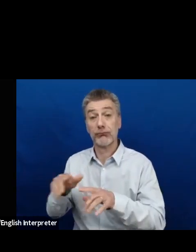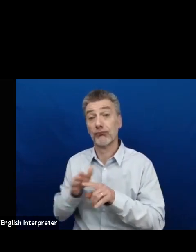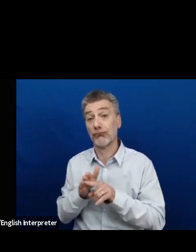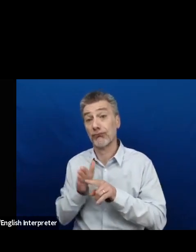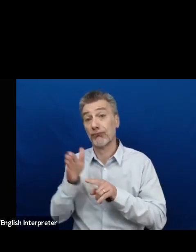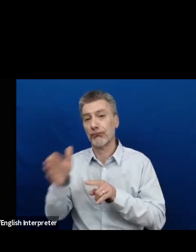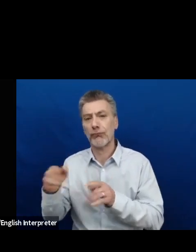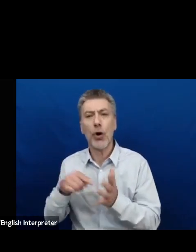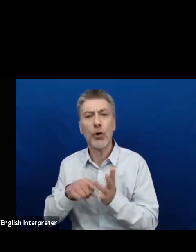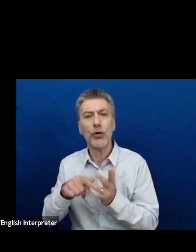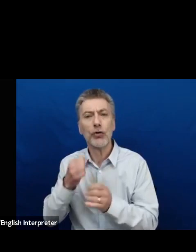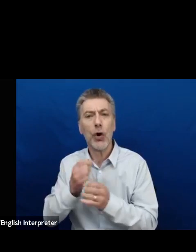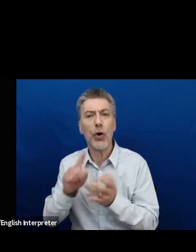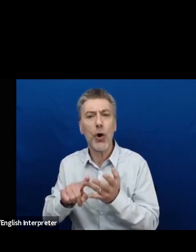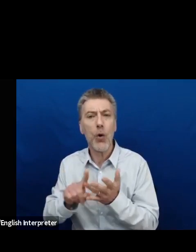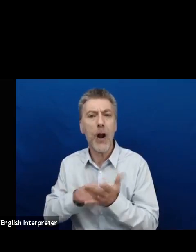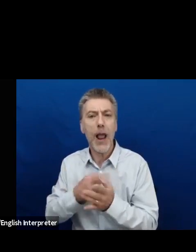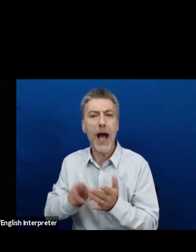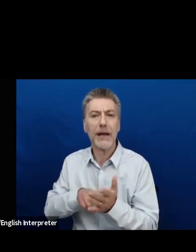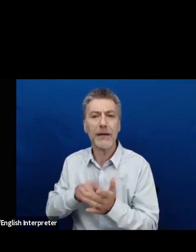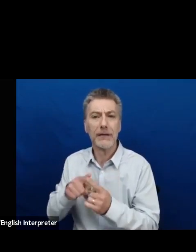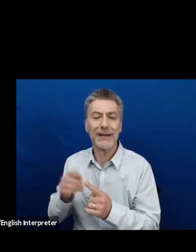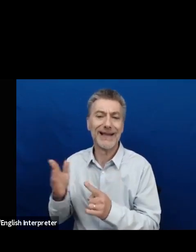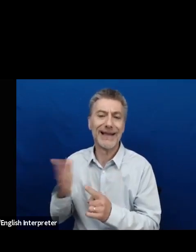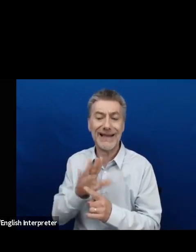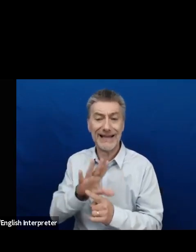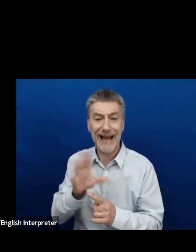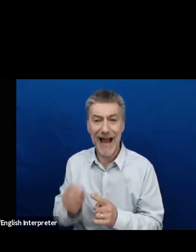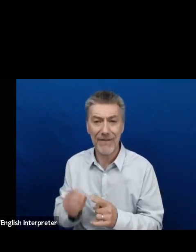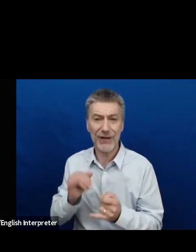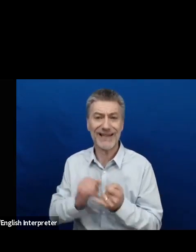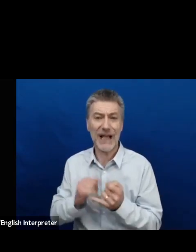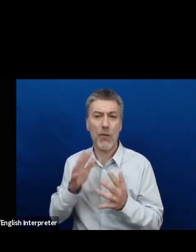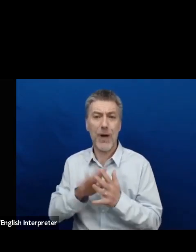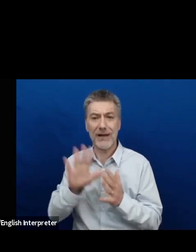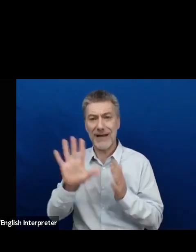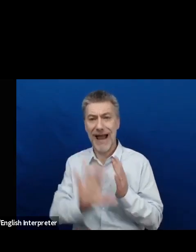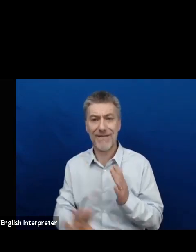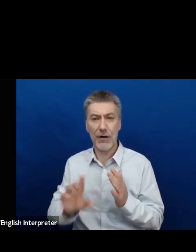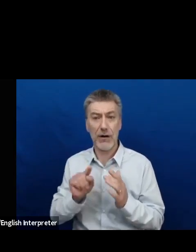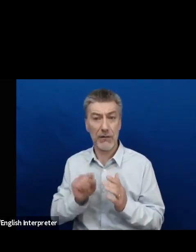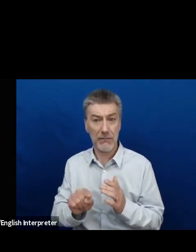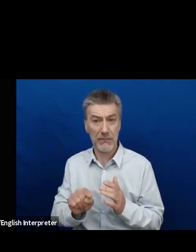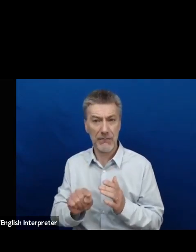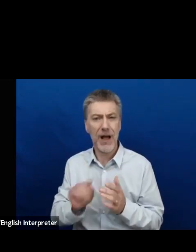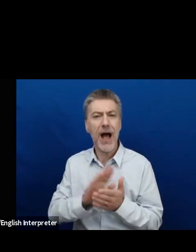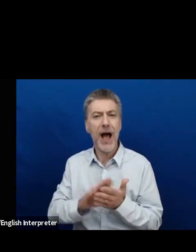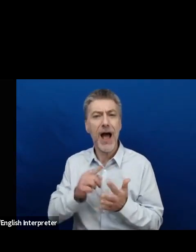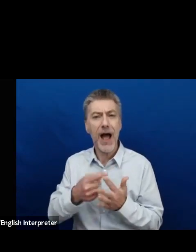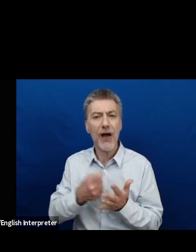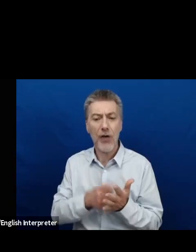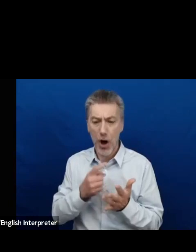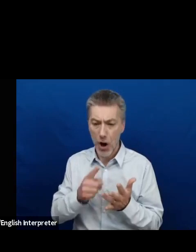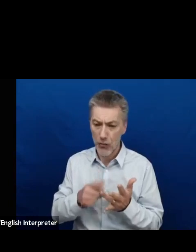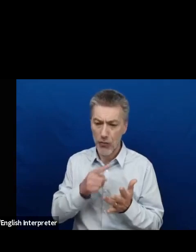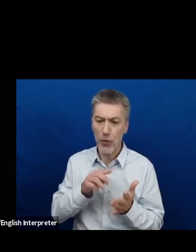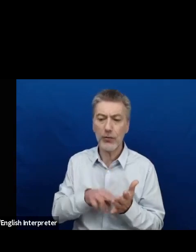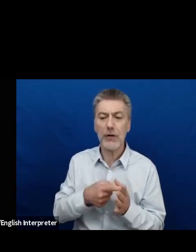within 13 years of unification it had also begun the process of acquiring the